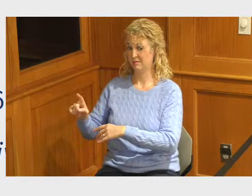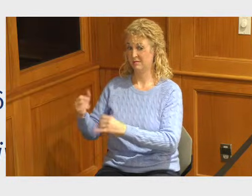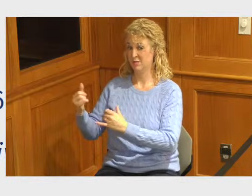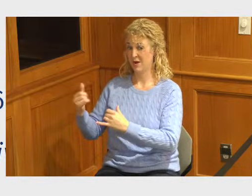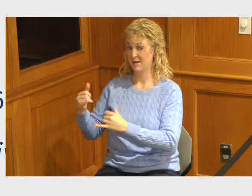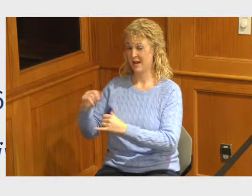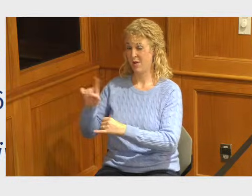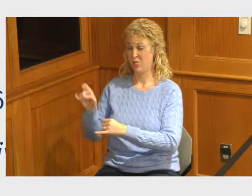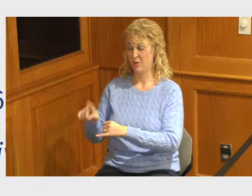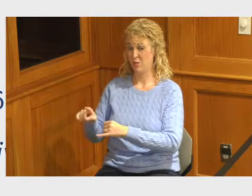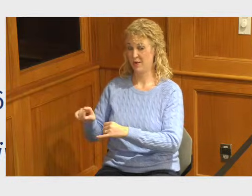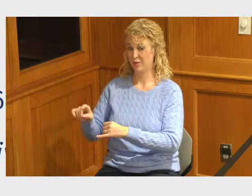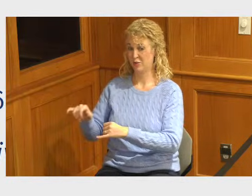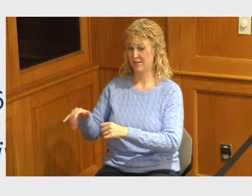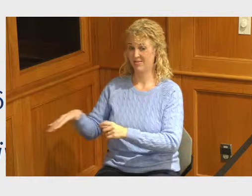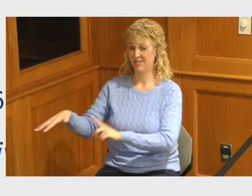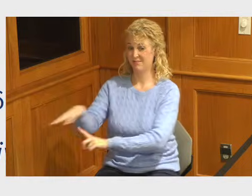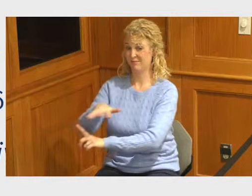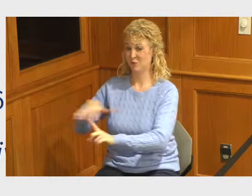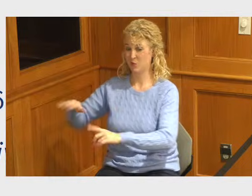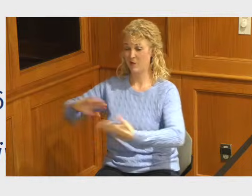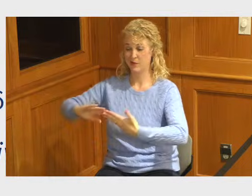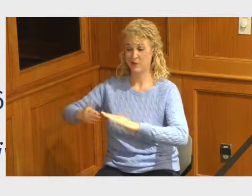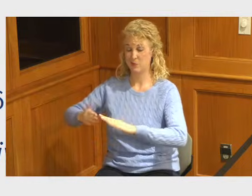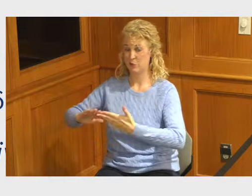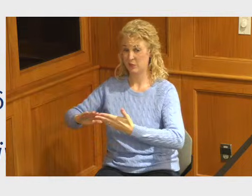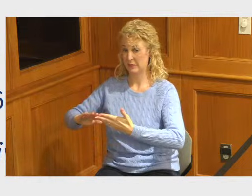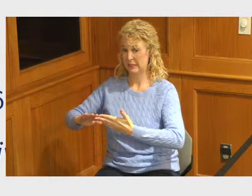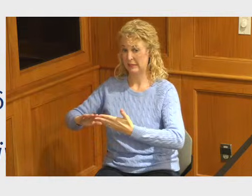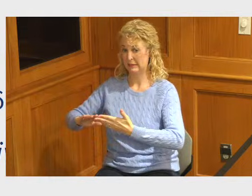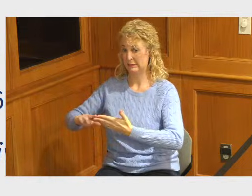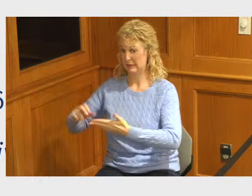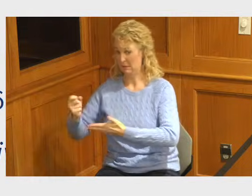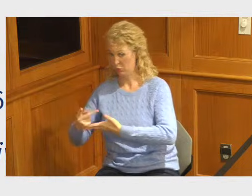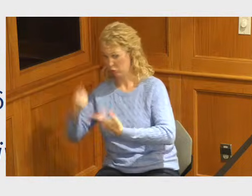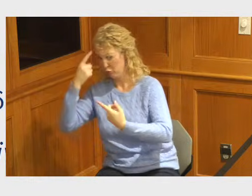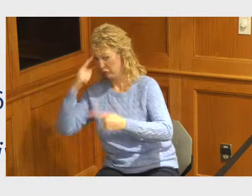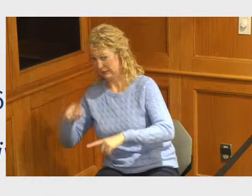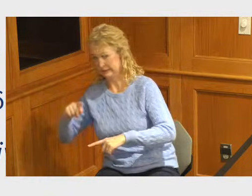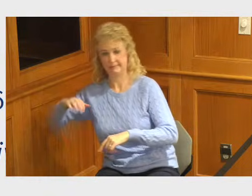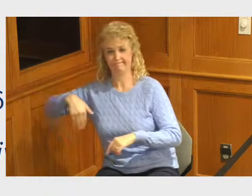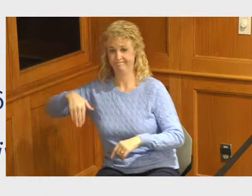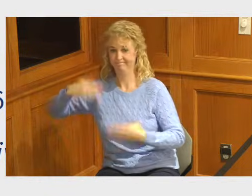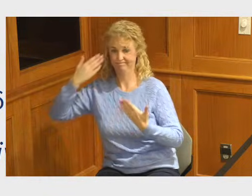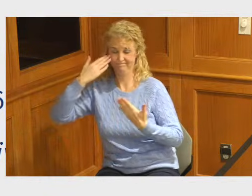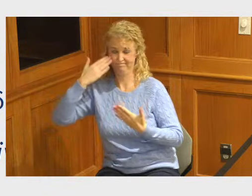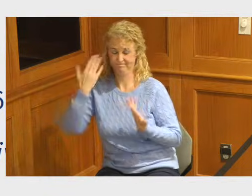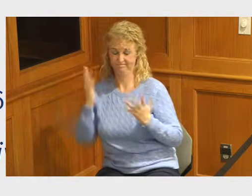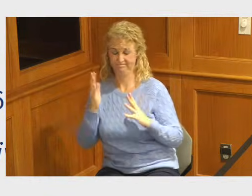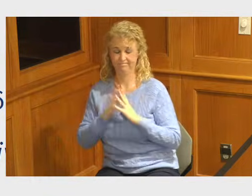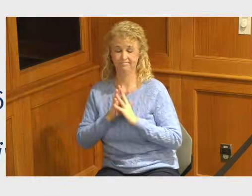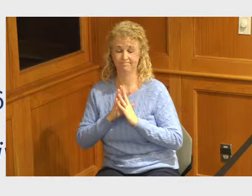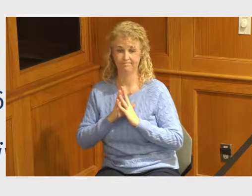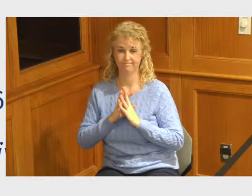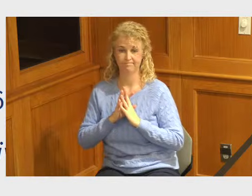is going to go. So we have to all wait for that process before we can decide what to do. one more